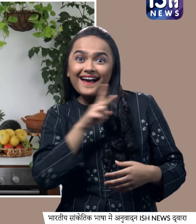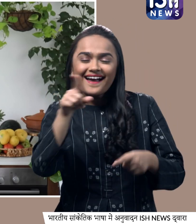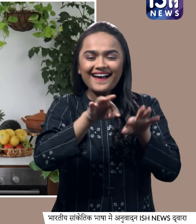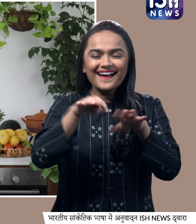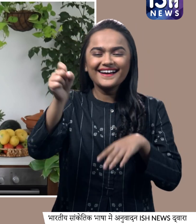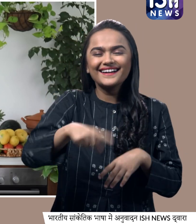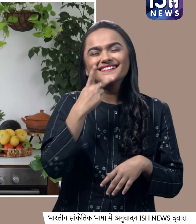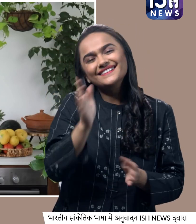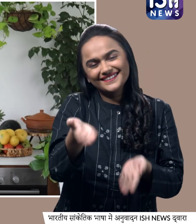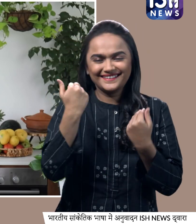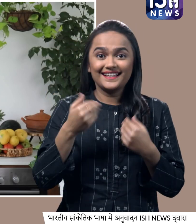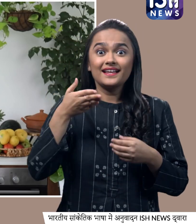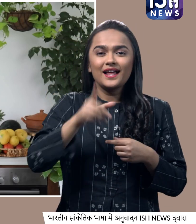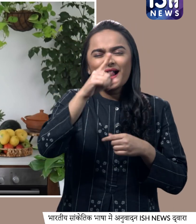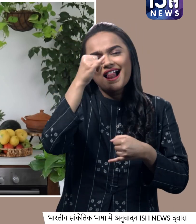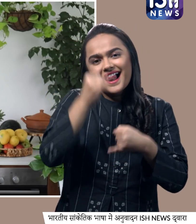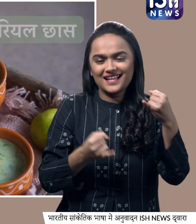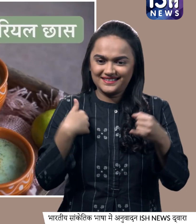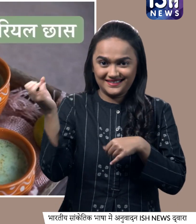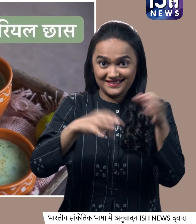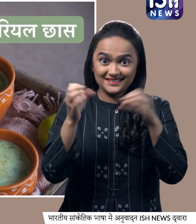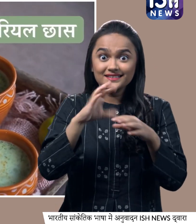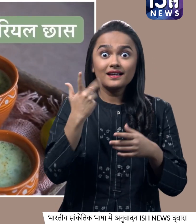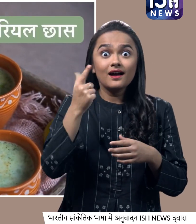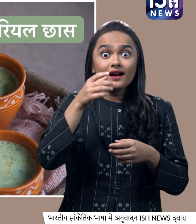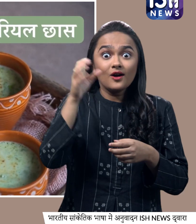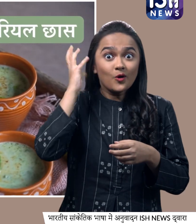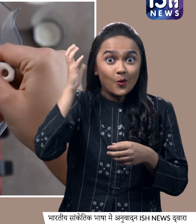Let's move onto our final recipe. And that is coconut chhaas